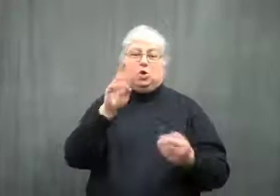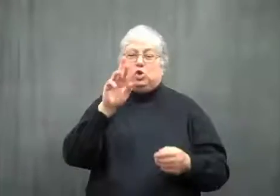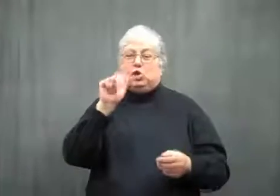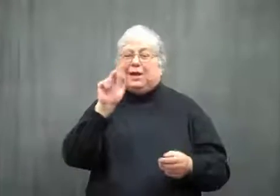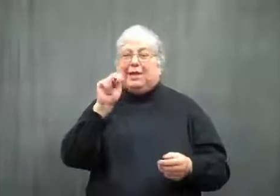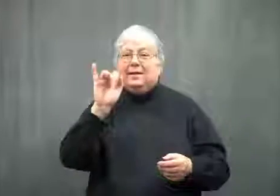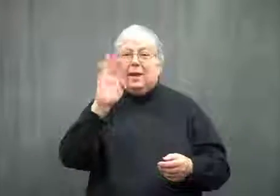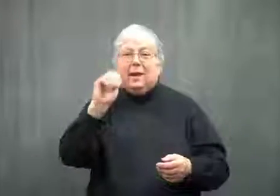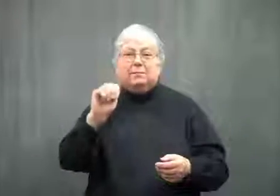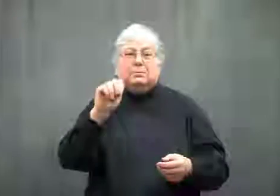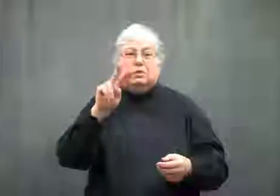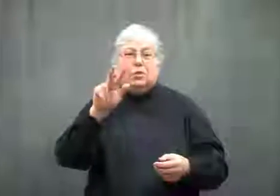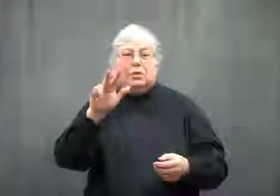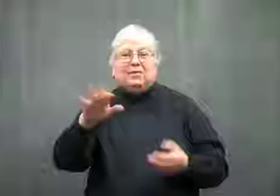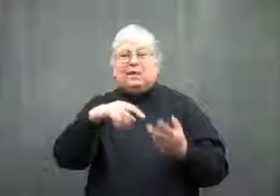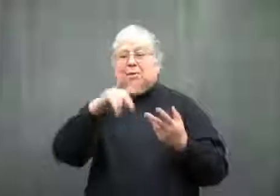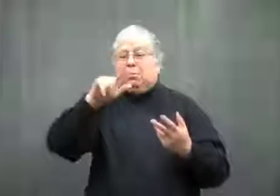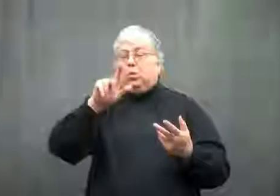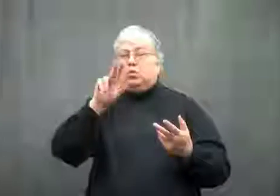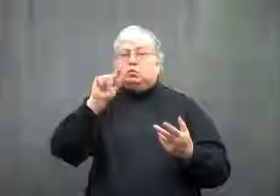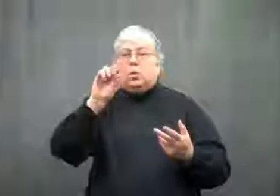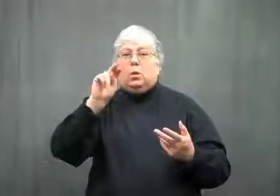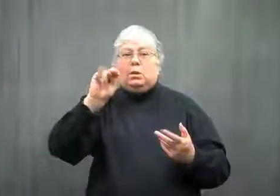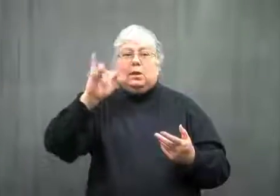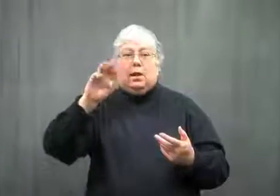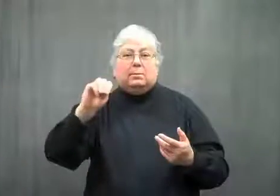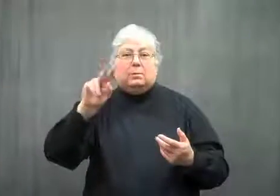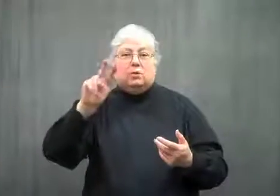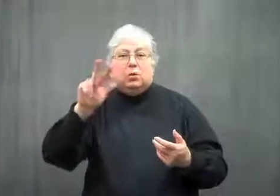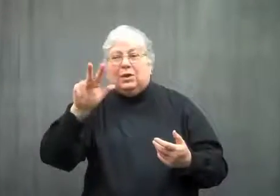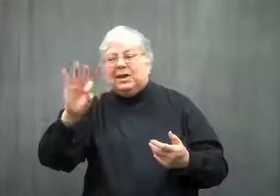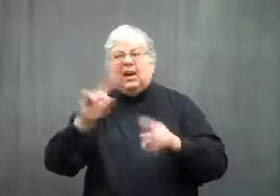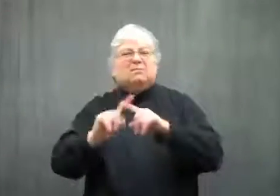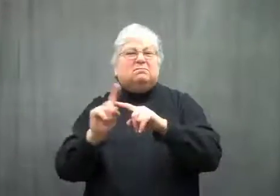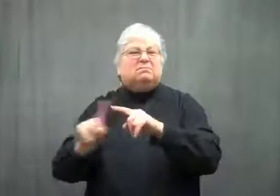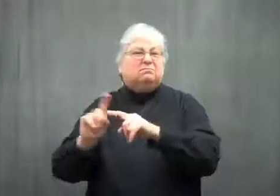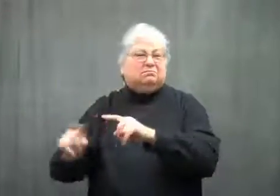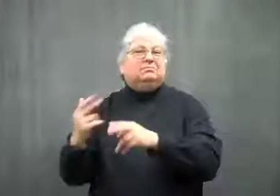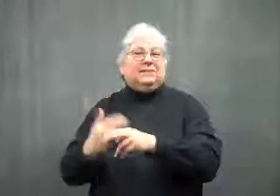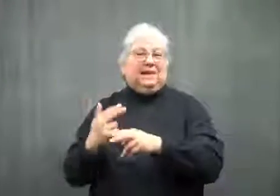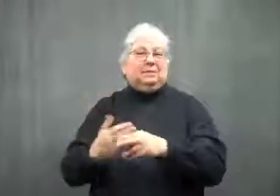There are several types, a couple are uranium-235 and plutonium-239.